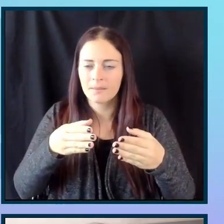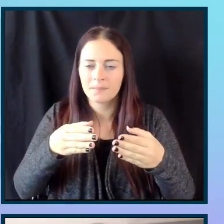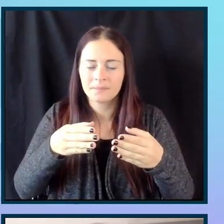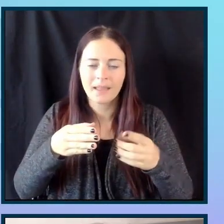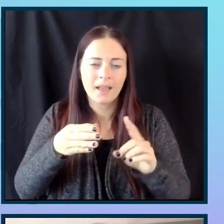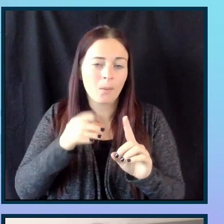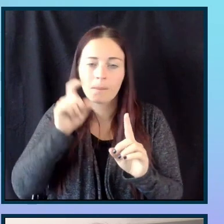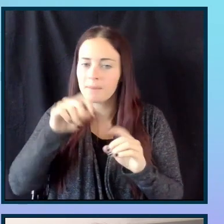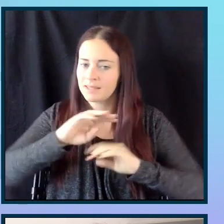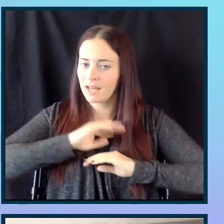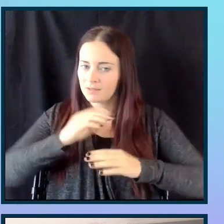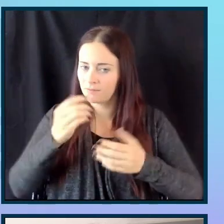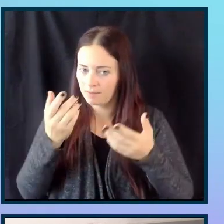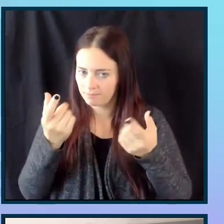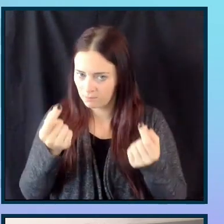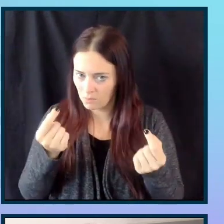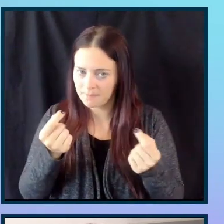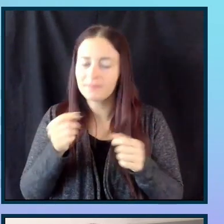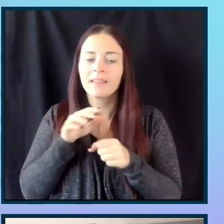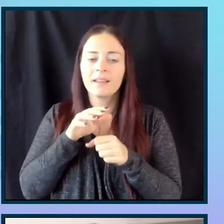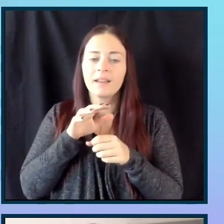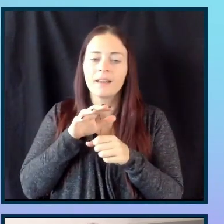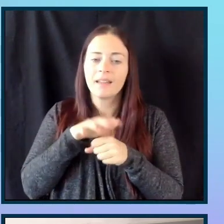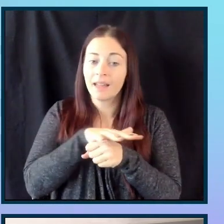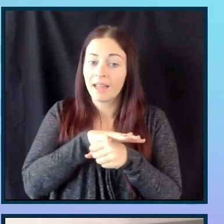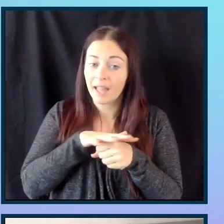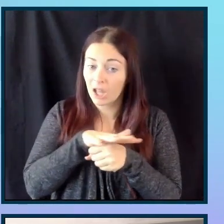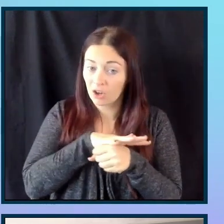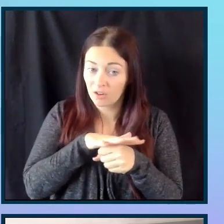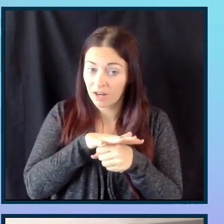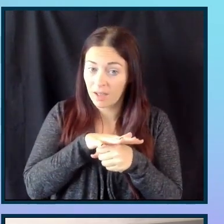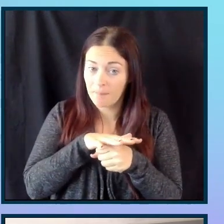minimum area: the area is either at least as large